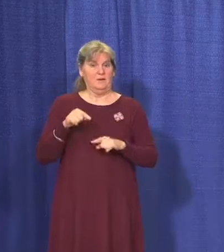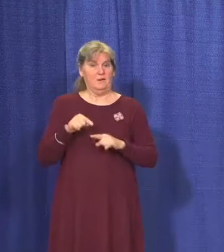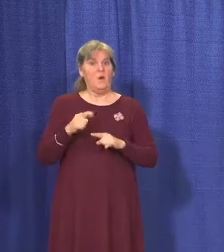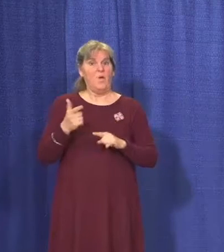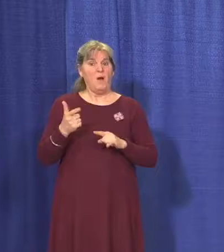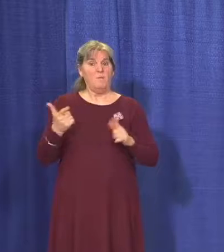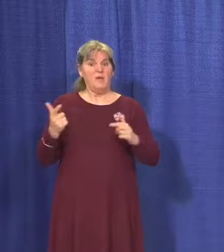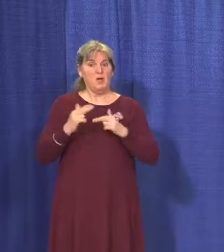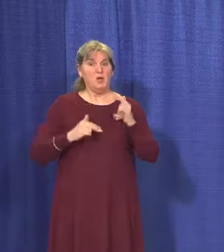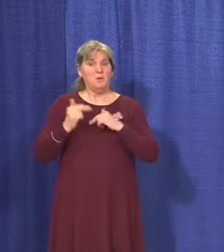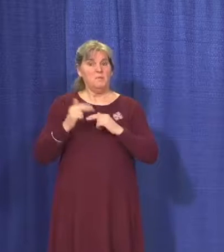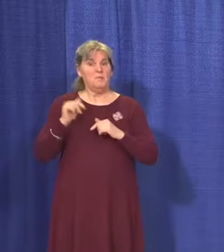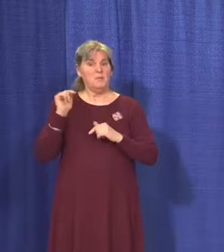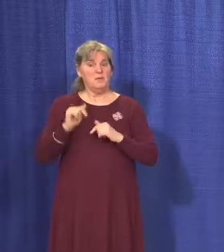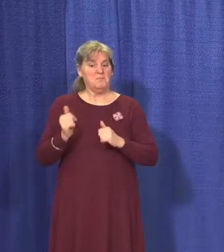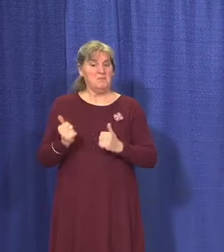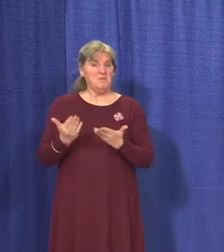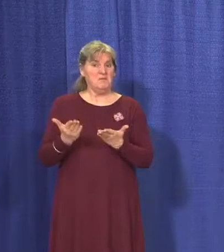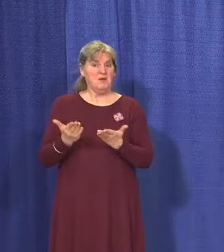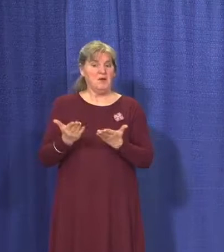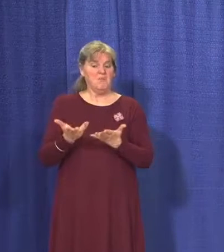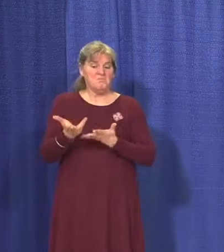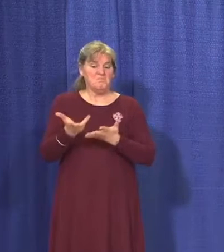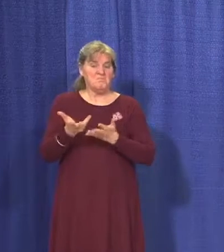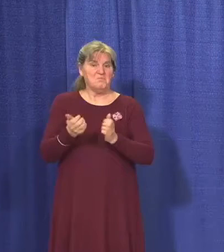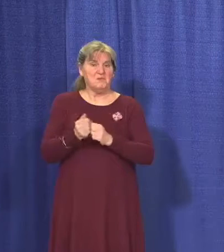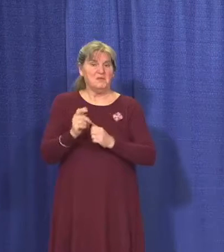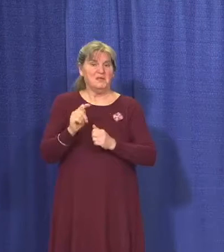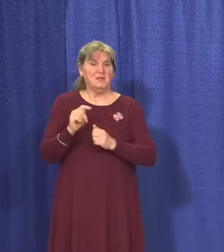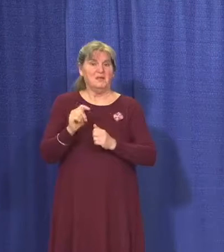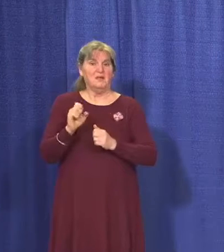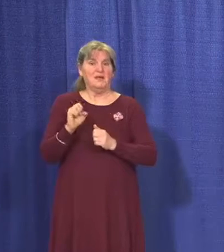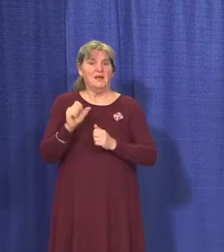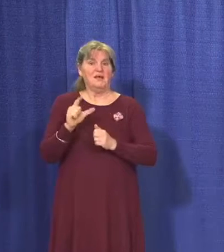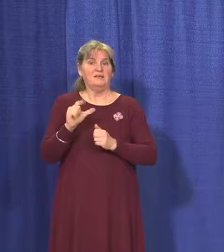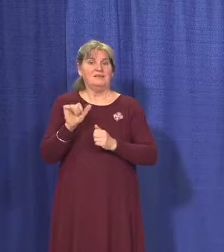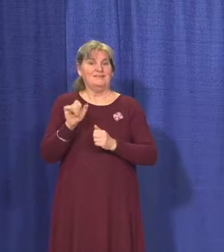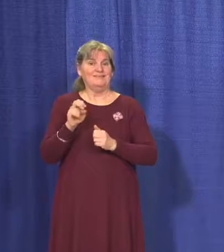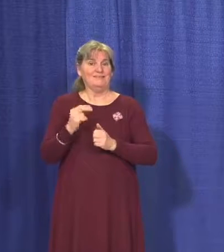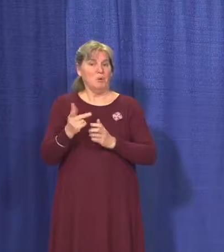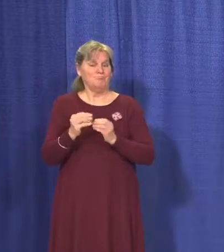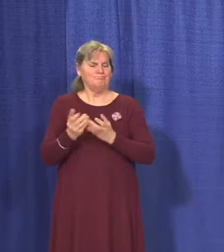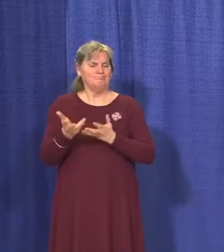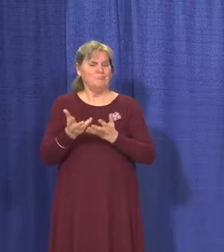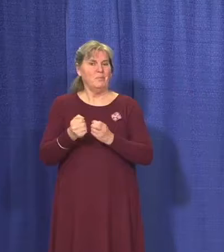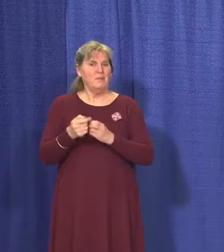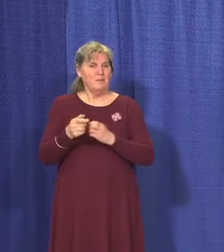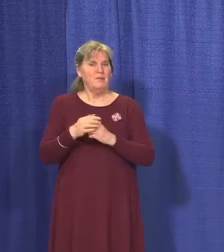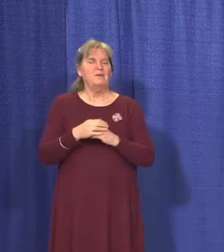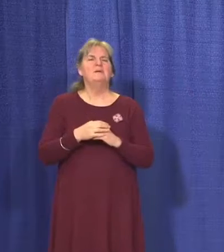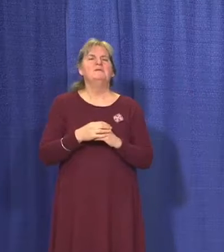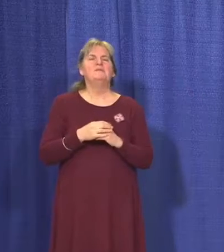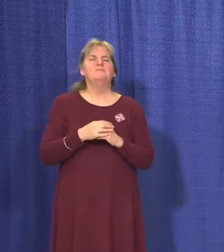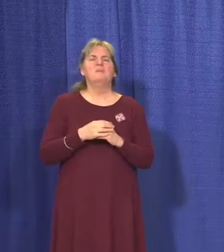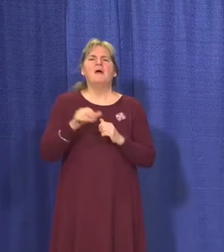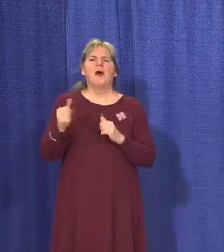wanting a larger facility. So those conversations will continue to happen in that community.